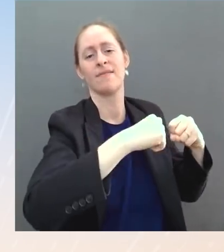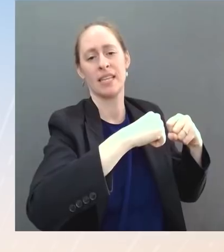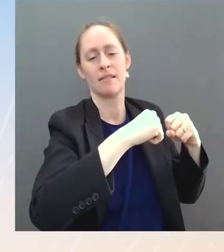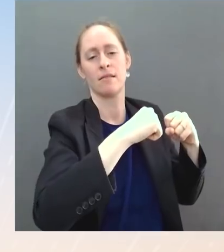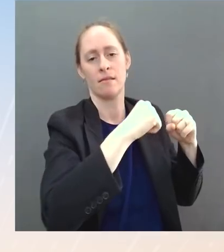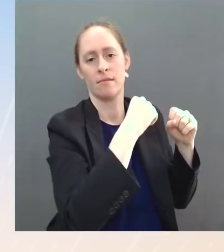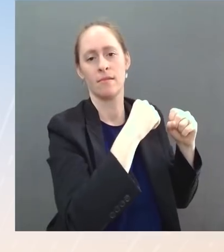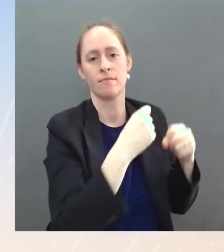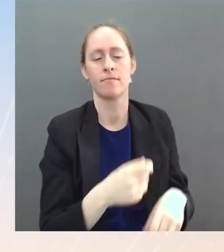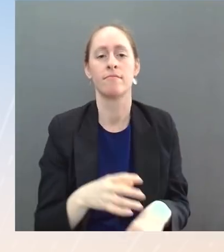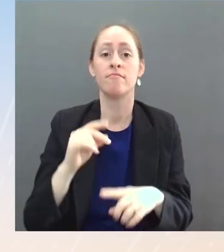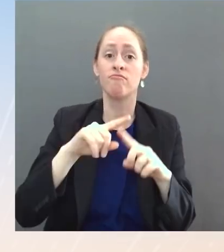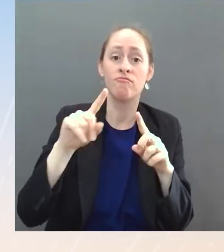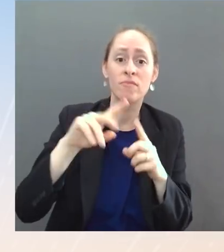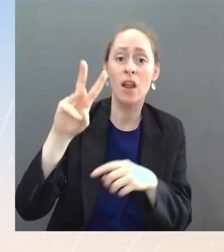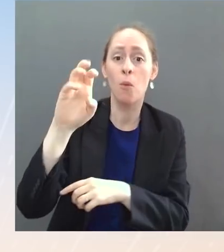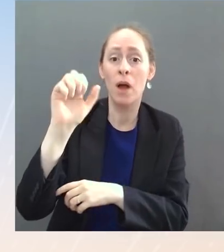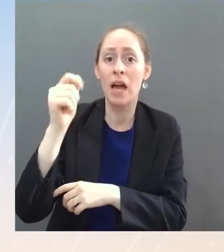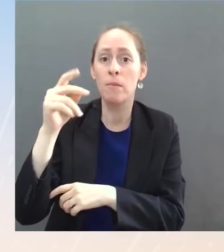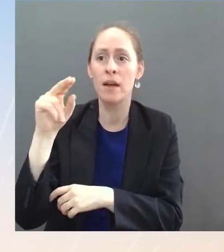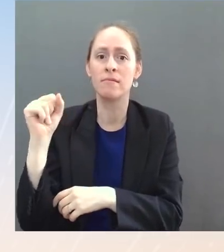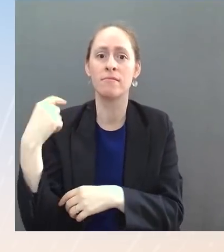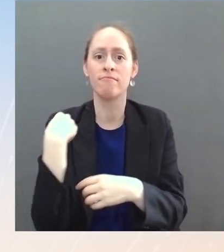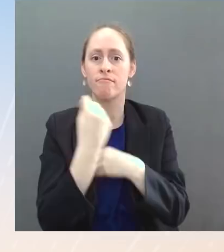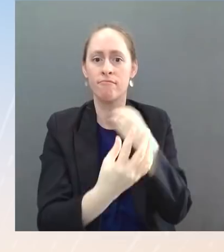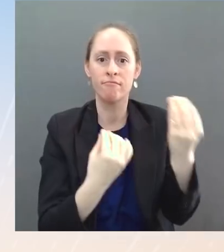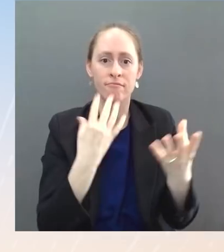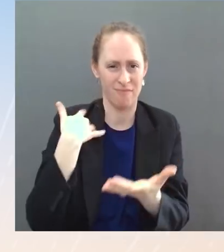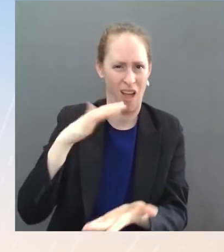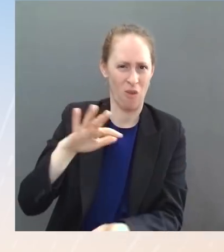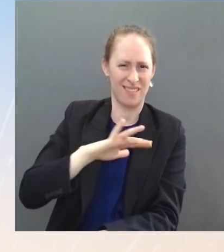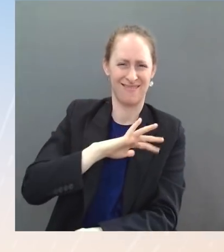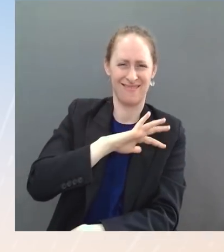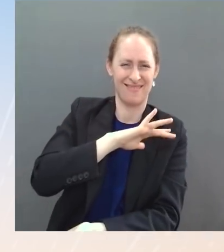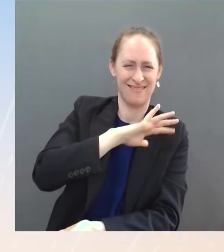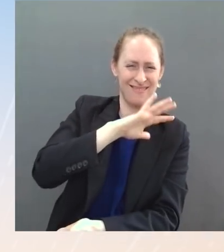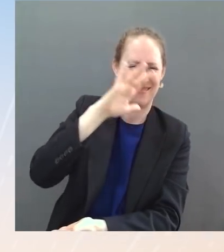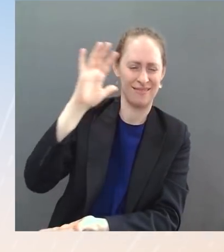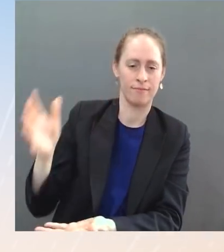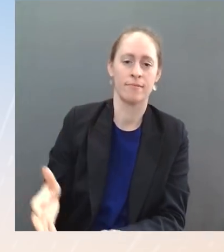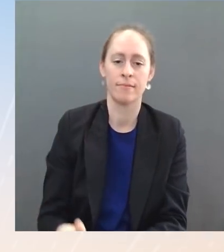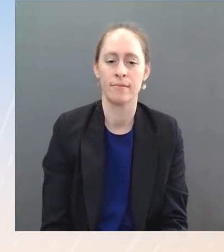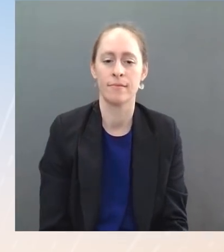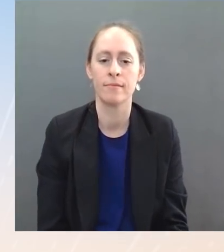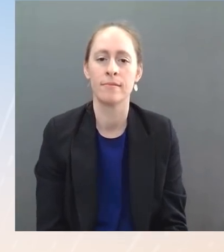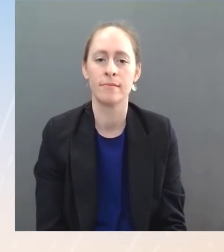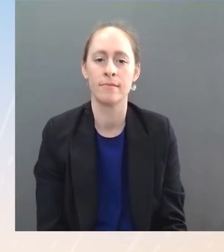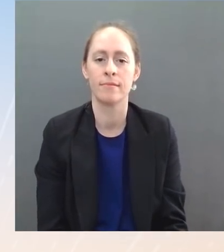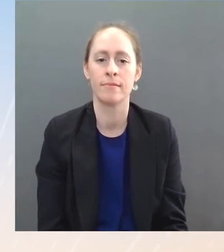and facilitating the delivery of weapons by Allies where Allied systems better suit Ukraine's needs.